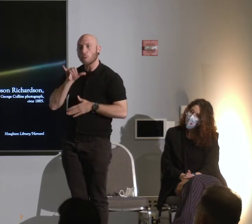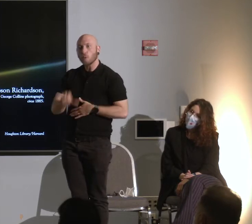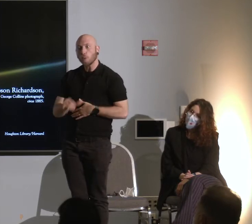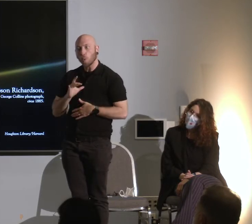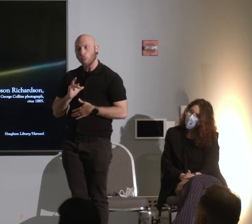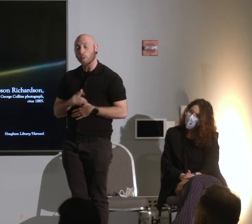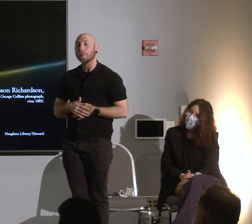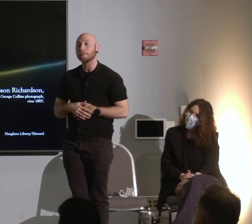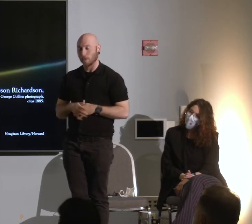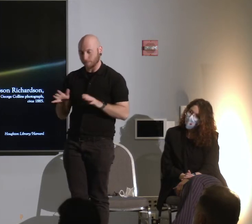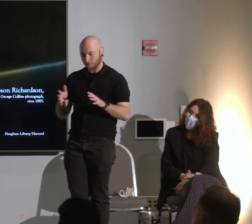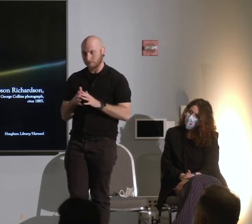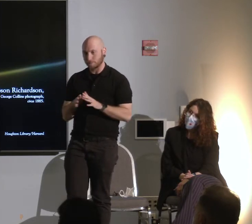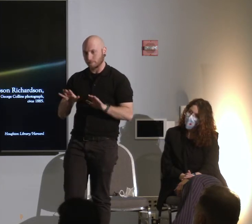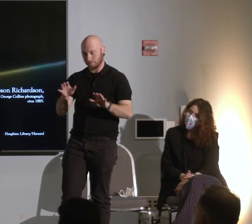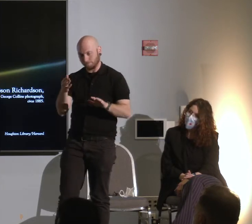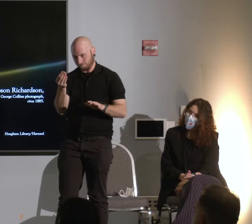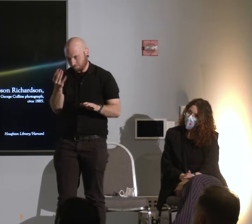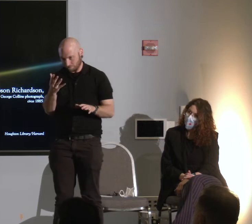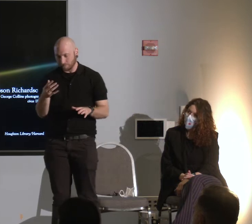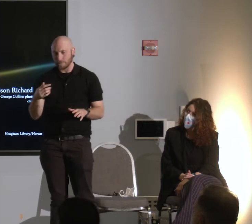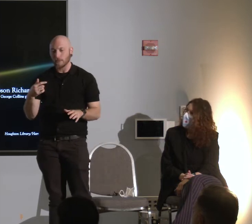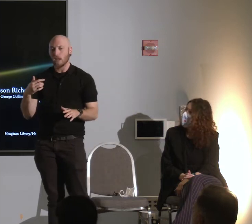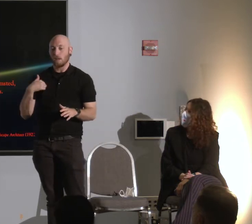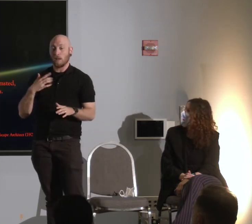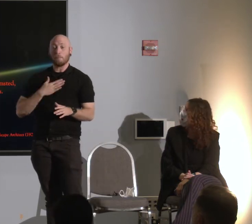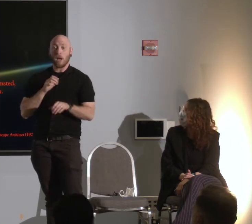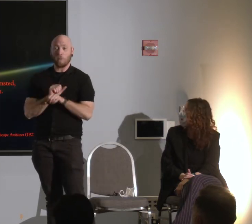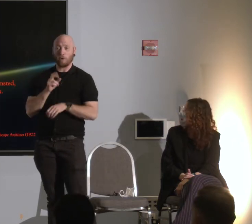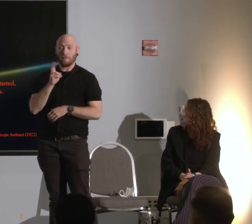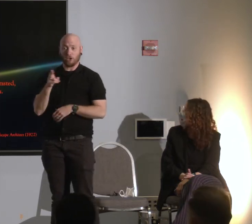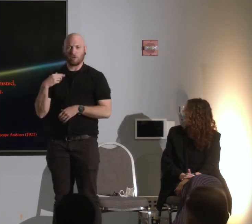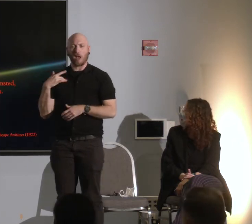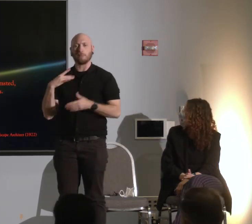Now, I am by inclination a narrative historian. Let me give you a picture of Olmstead here,